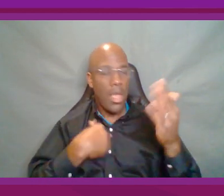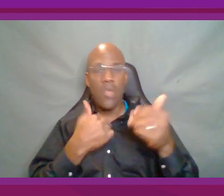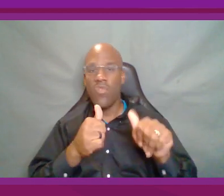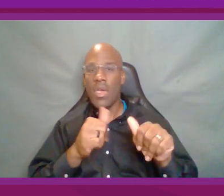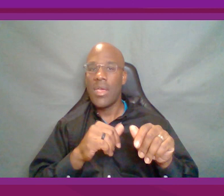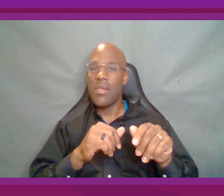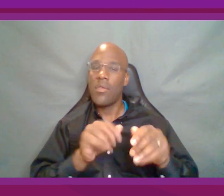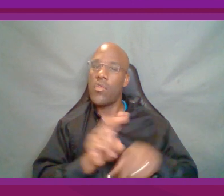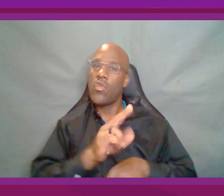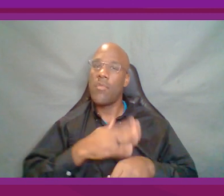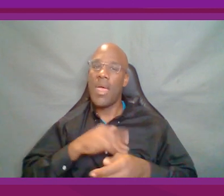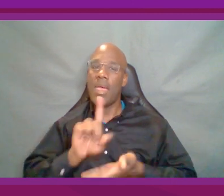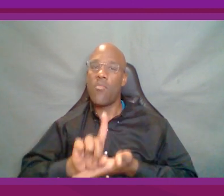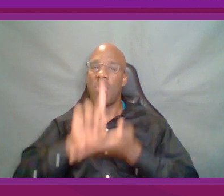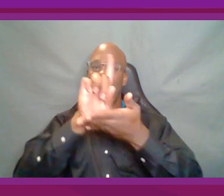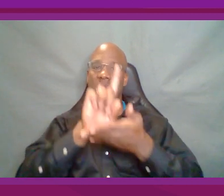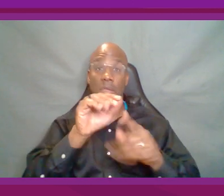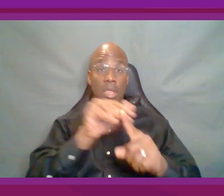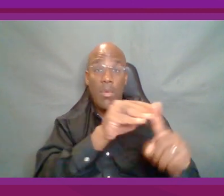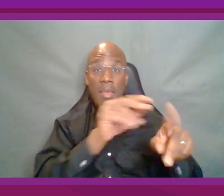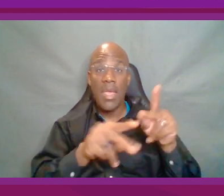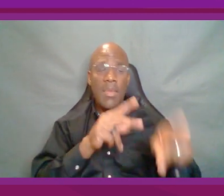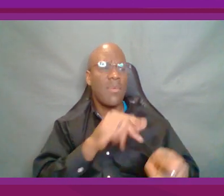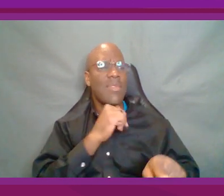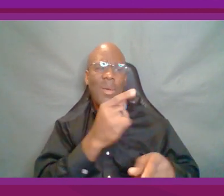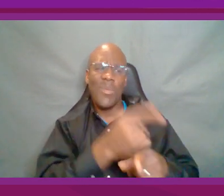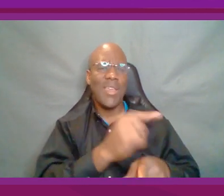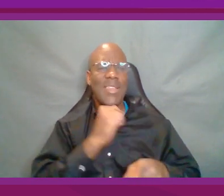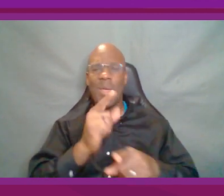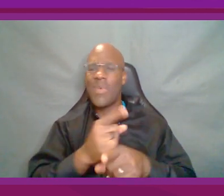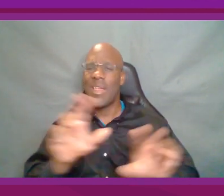this is not right and we need to create spaces for all different kinds of voices,